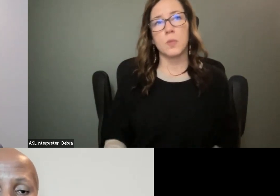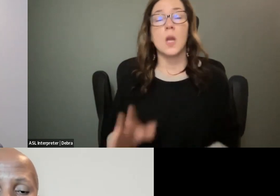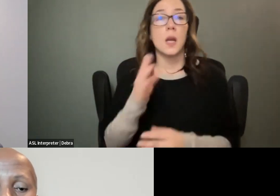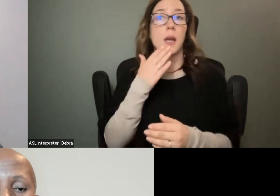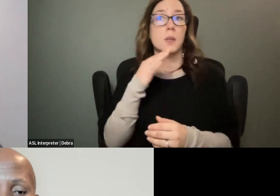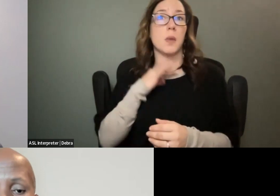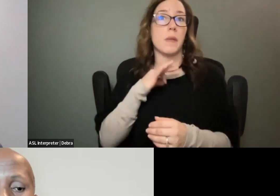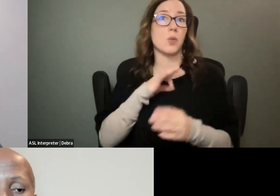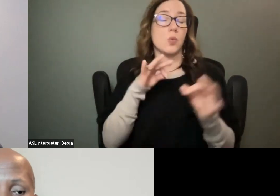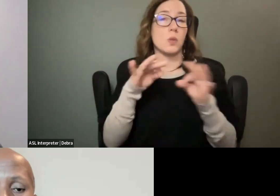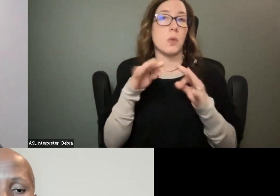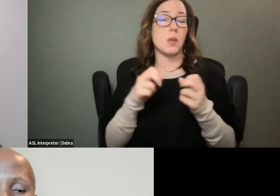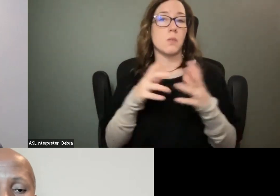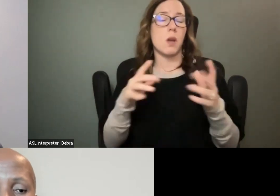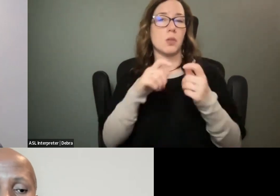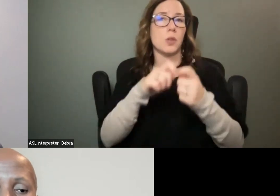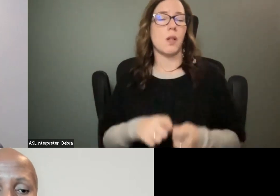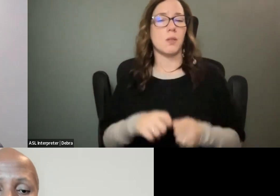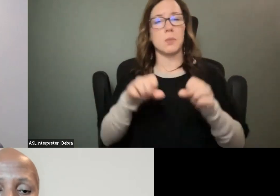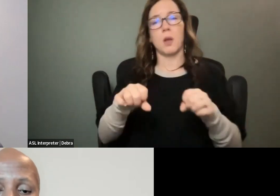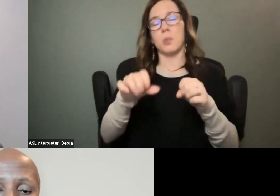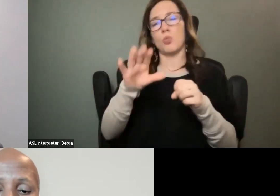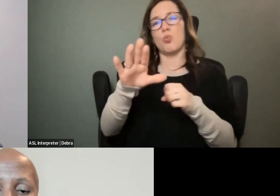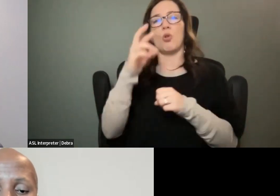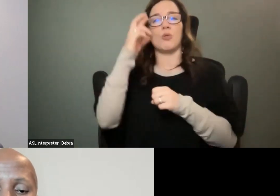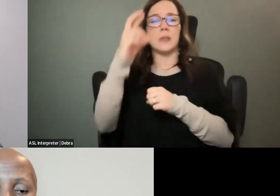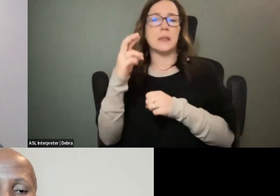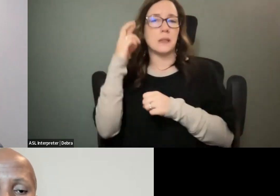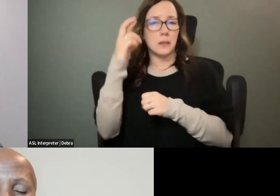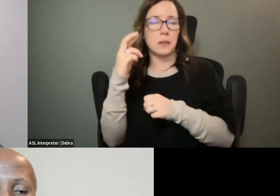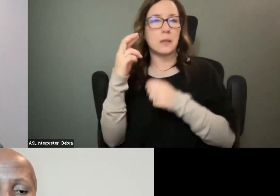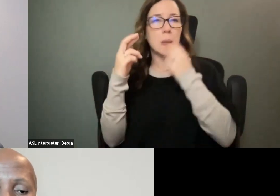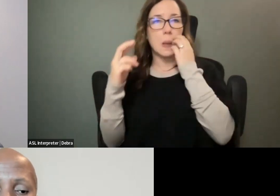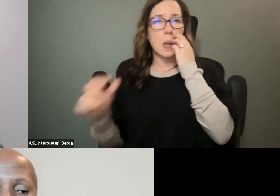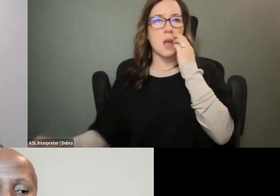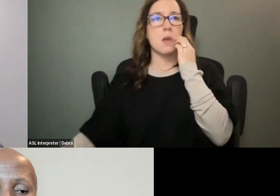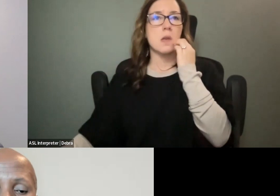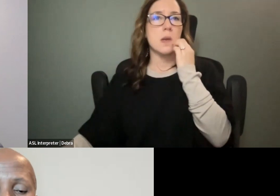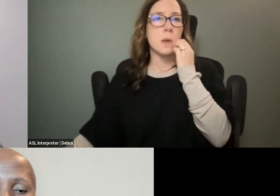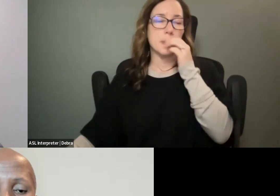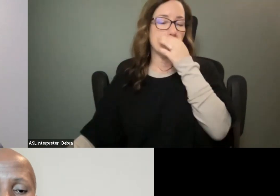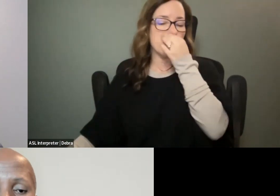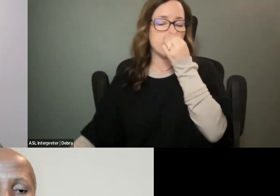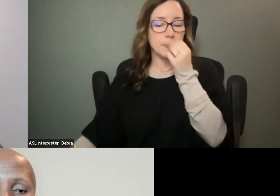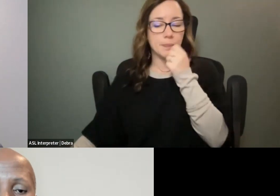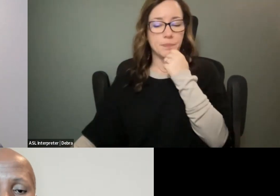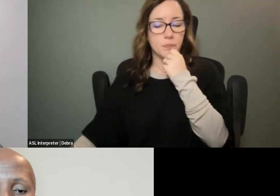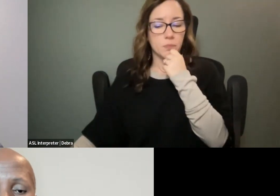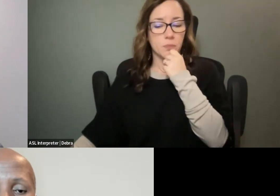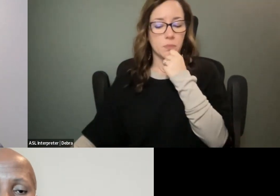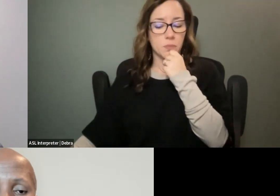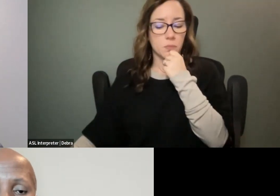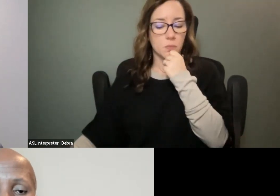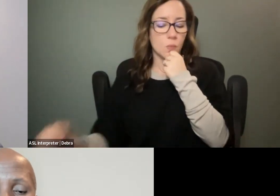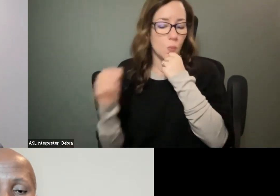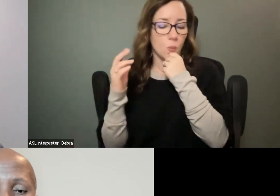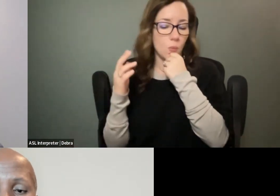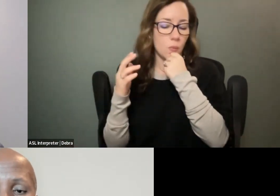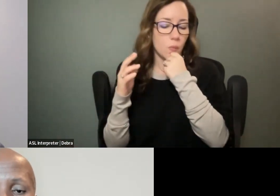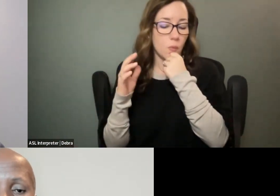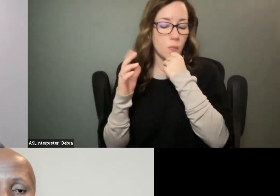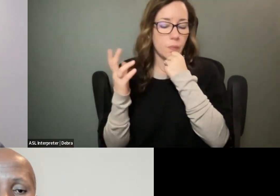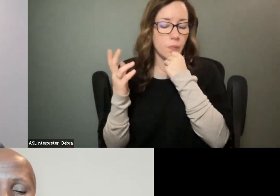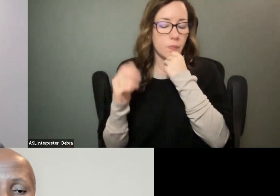about your reasoning why you would